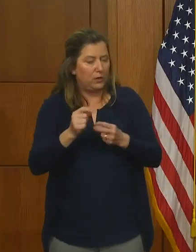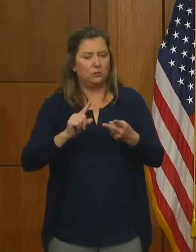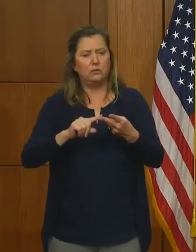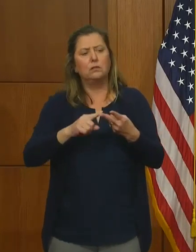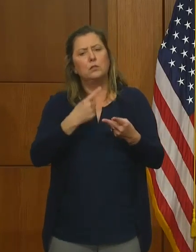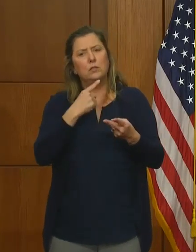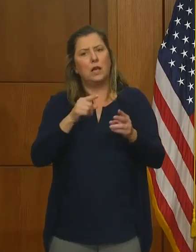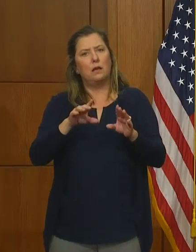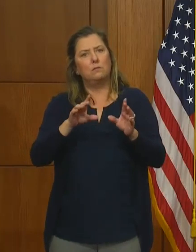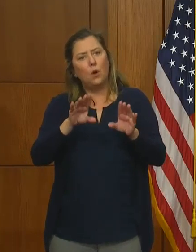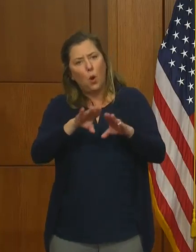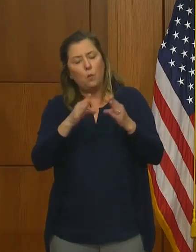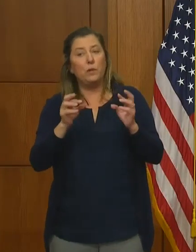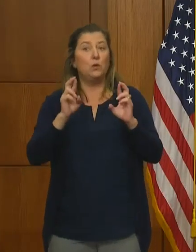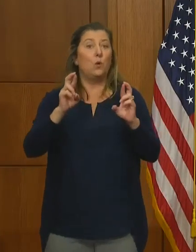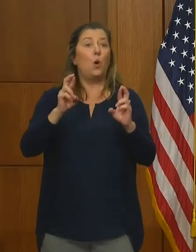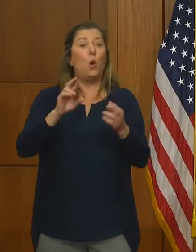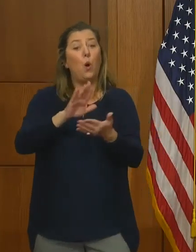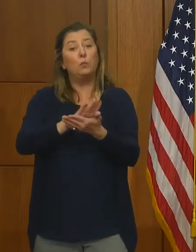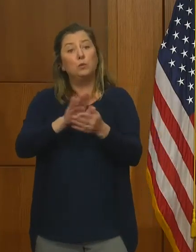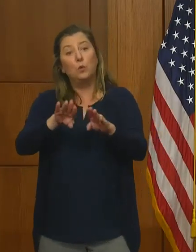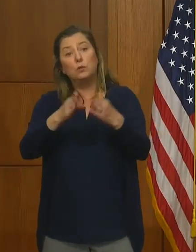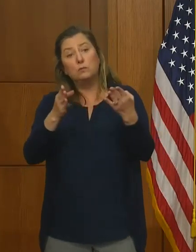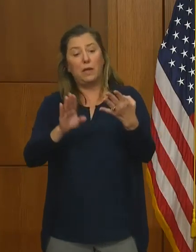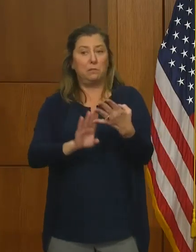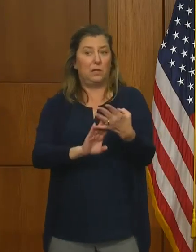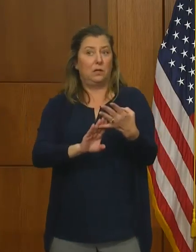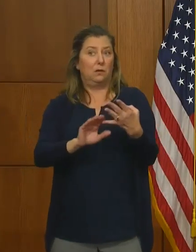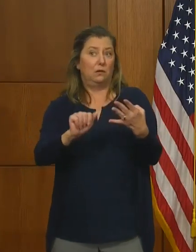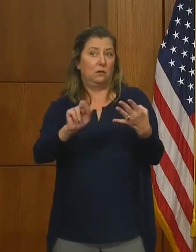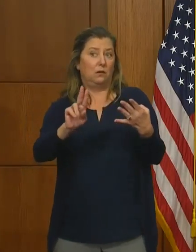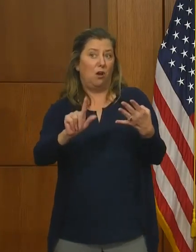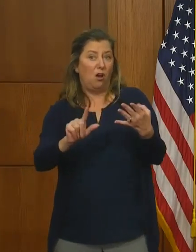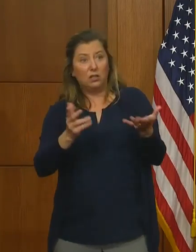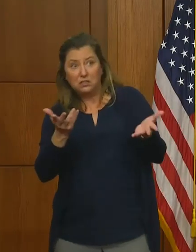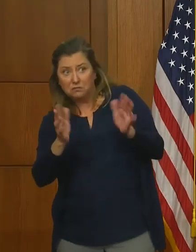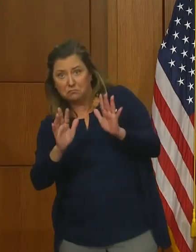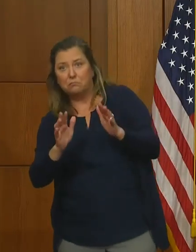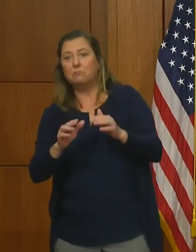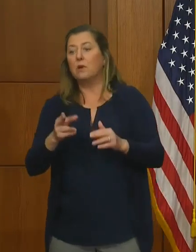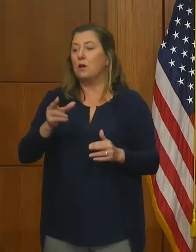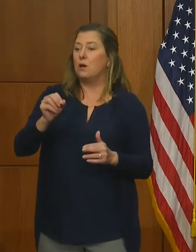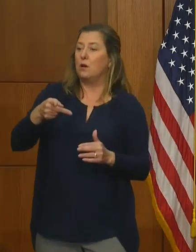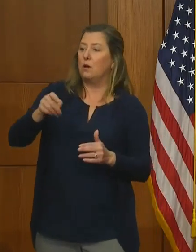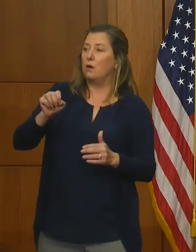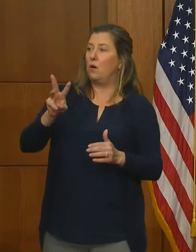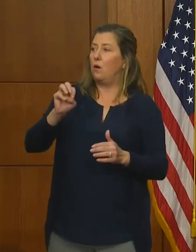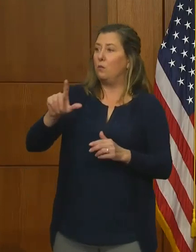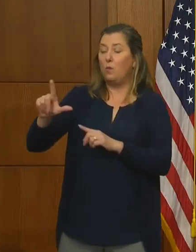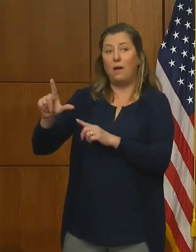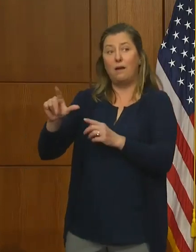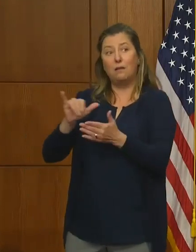CAN YOU LOOK US. ALL WHERE THAT STANDS IN A WELL. REGARDING